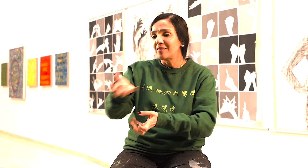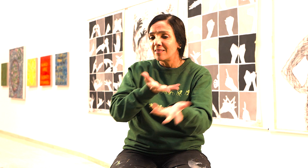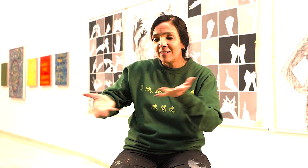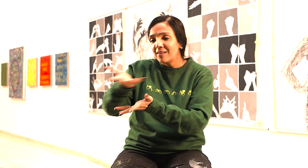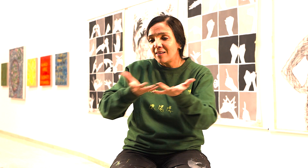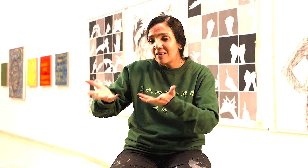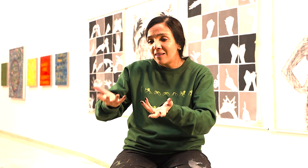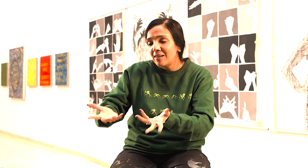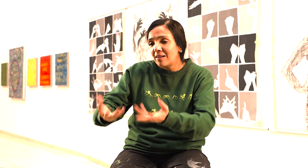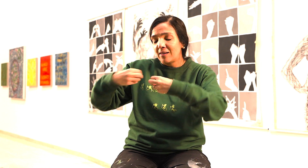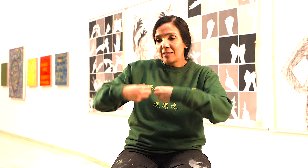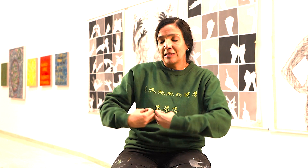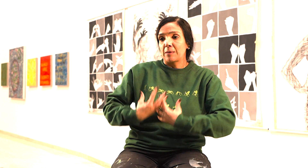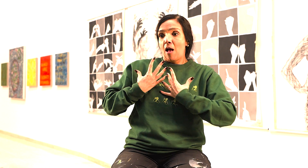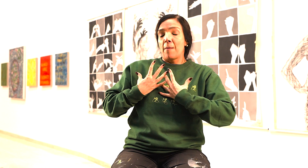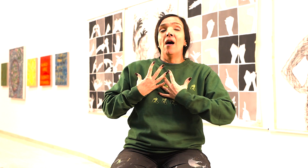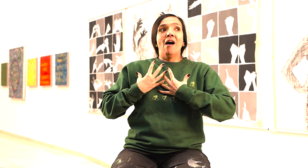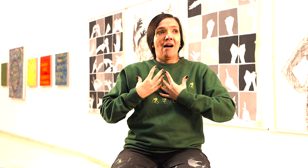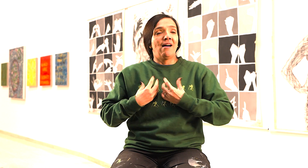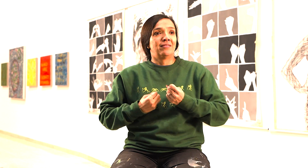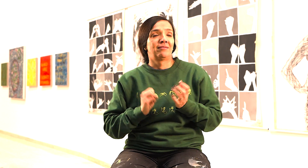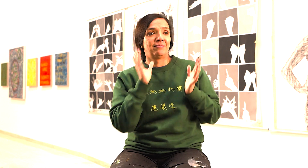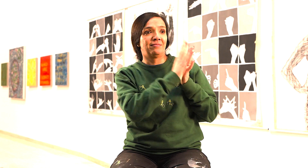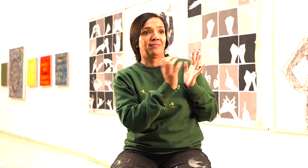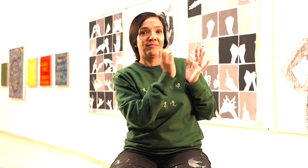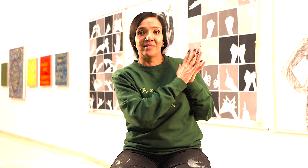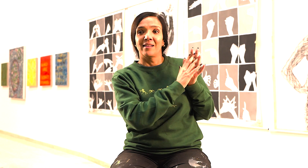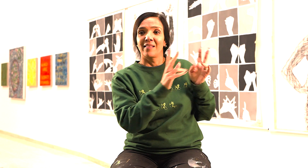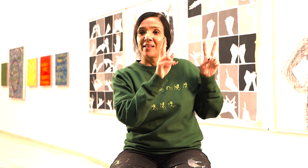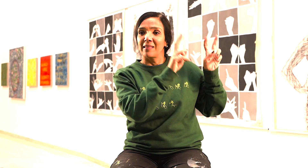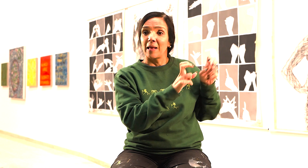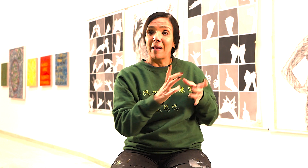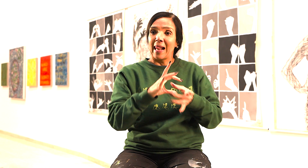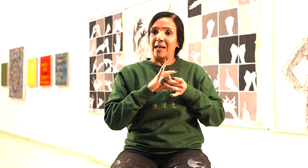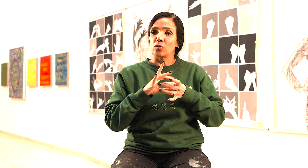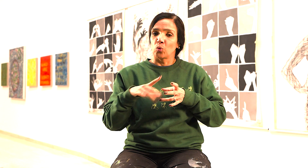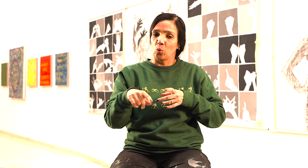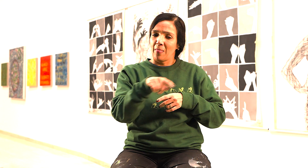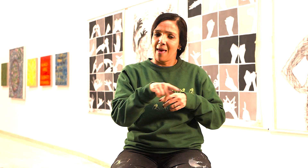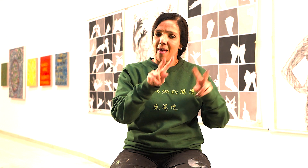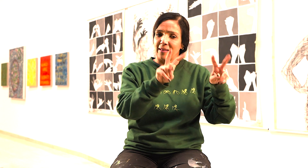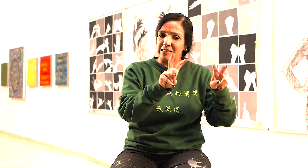so, I have discussions with the Deaf community, who then inspire me, which translates into my artwork.